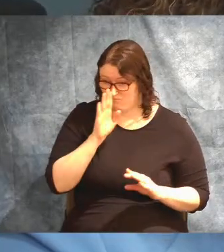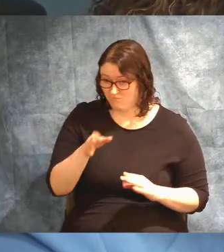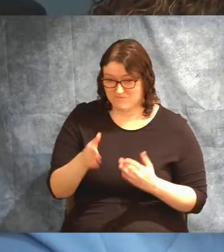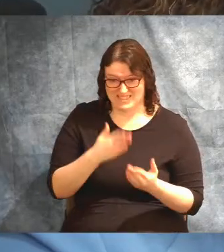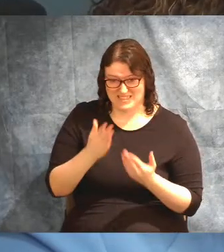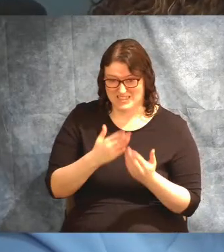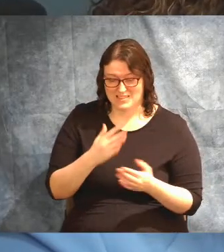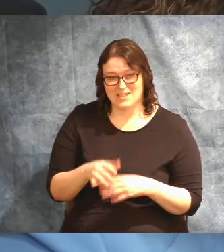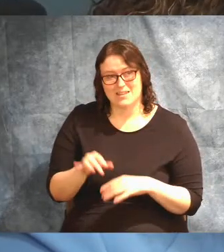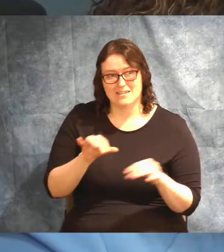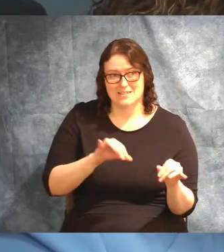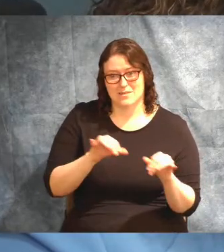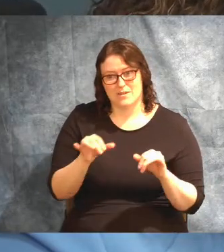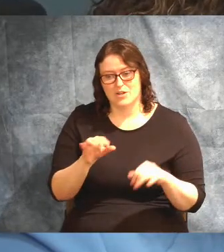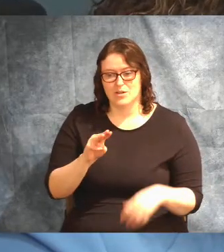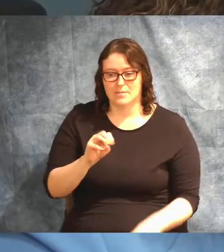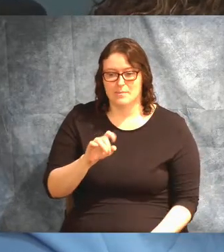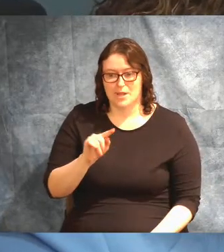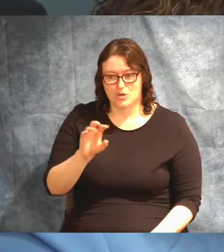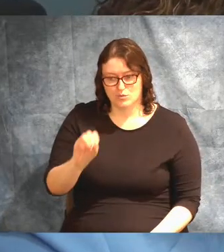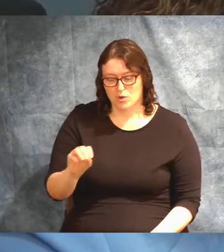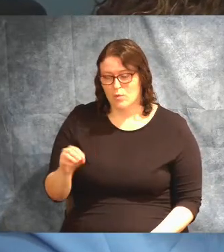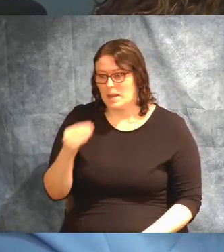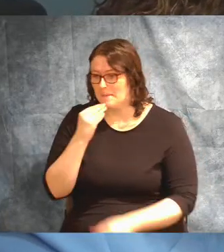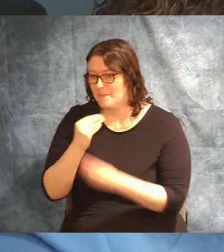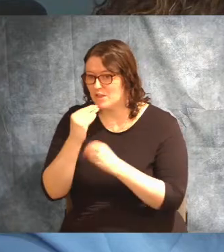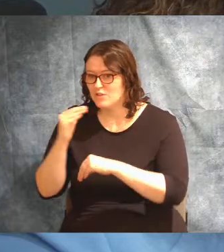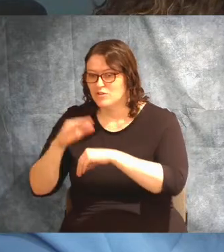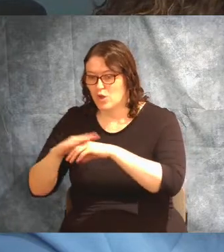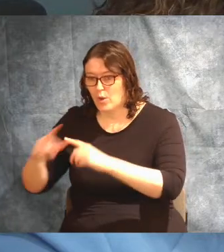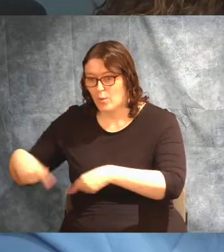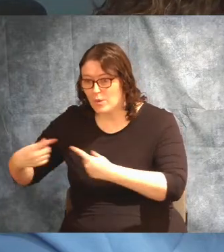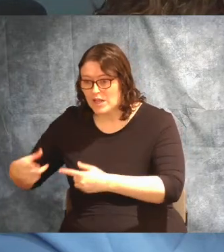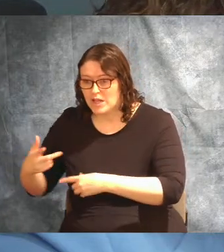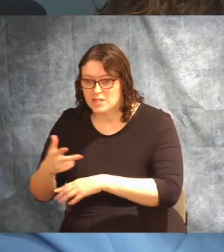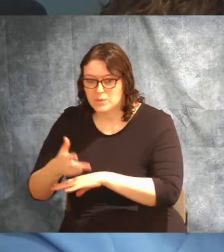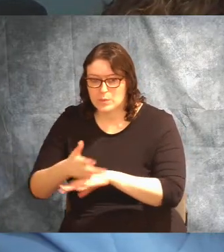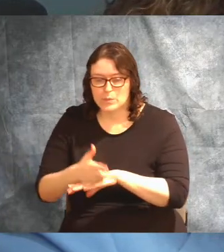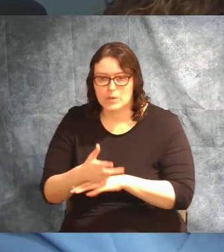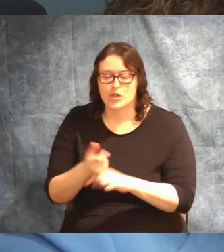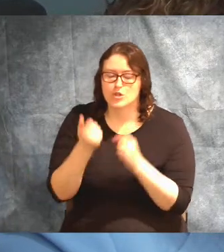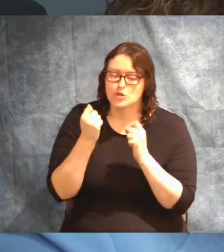We had a fleet of transportation bringing seniors there and it was well organized.